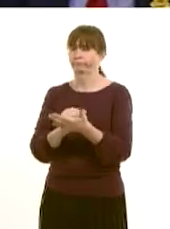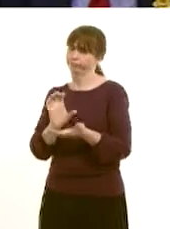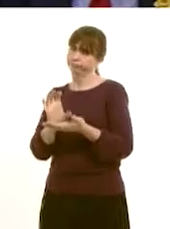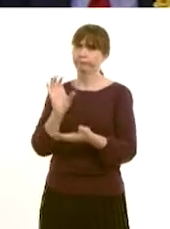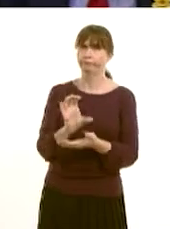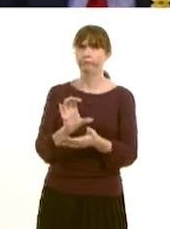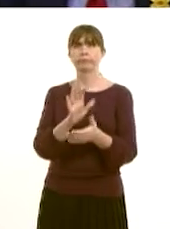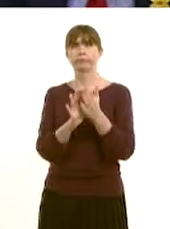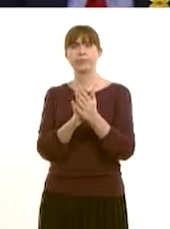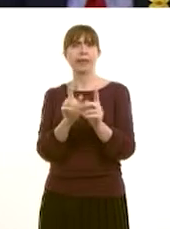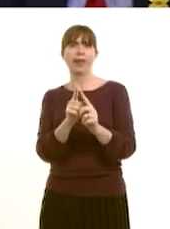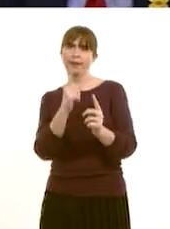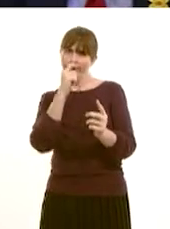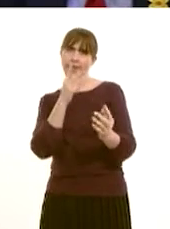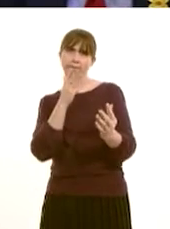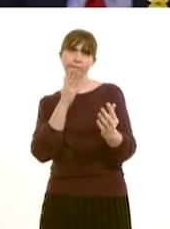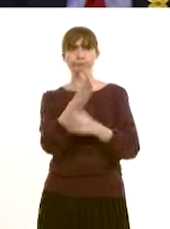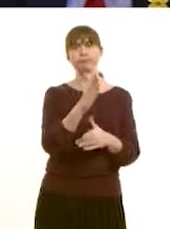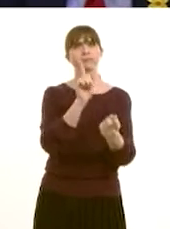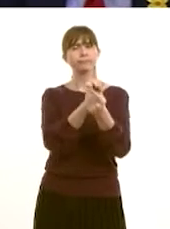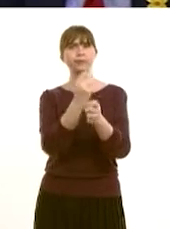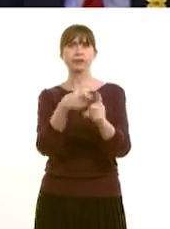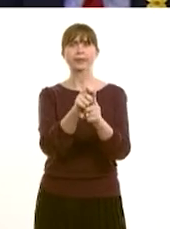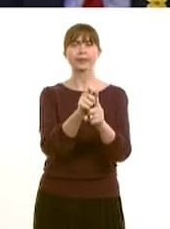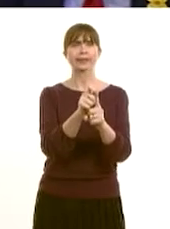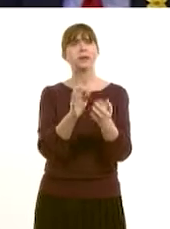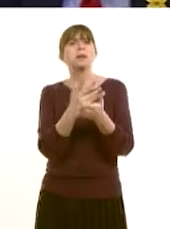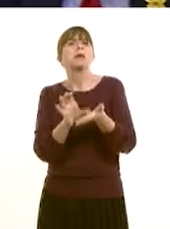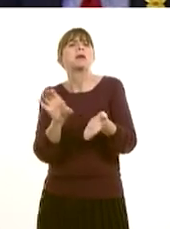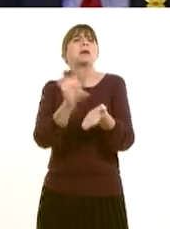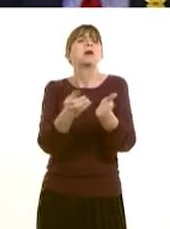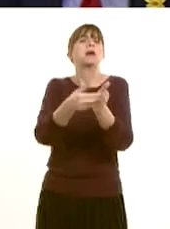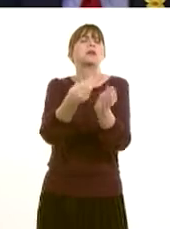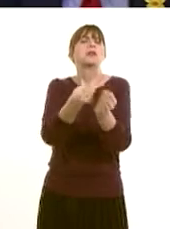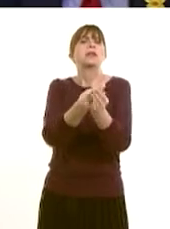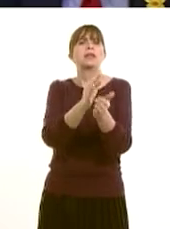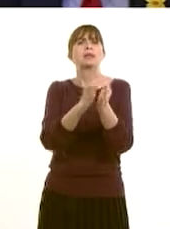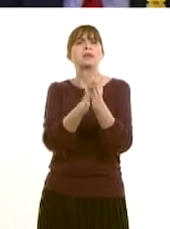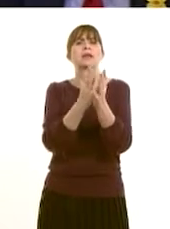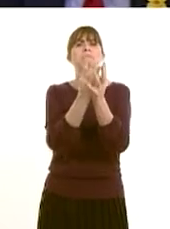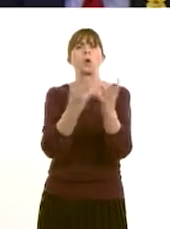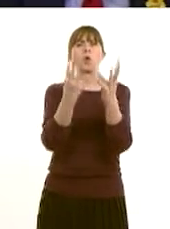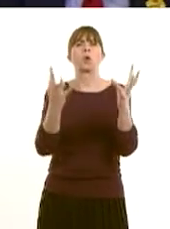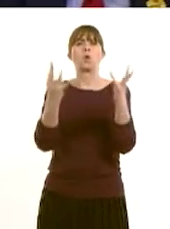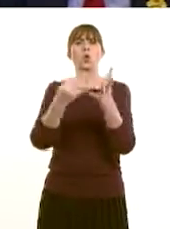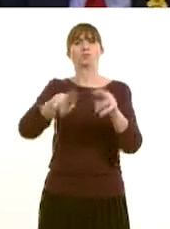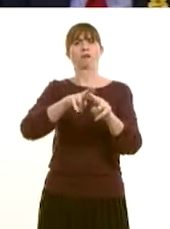scheme that would incentivise GPs to broaden the primary healthcare team so that they only